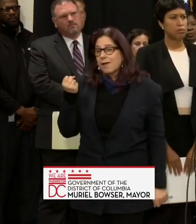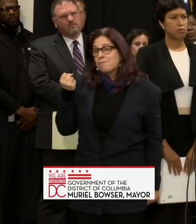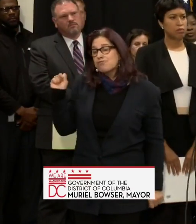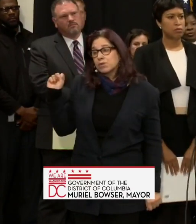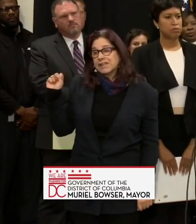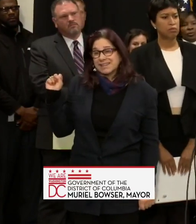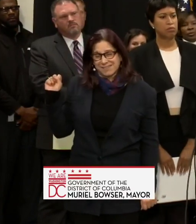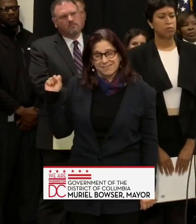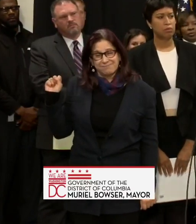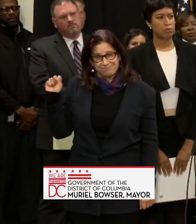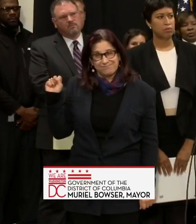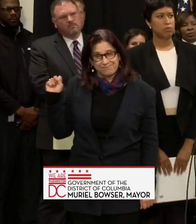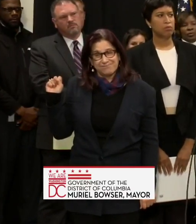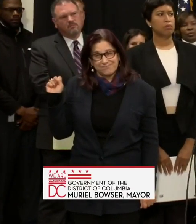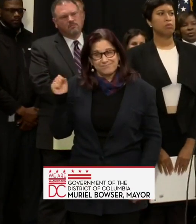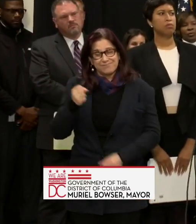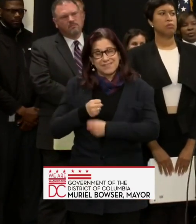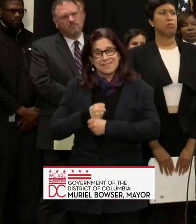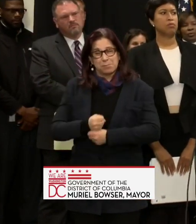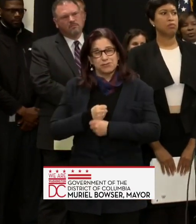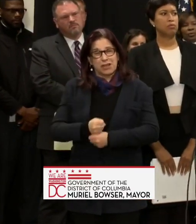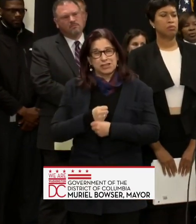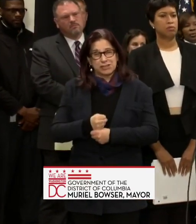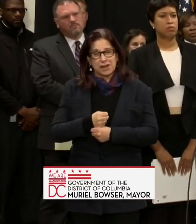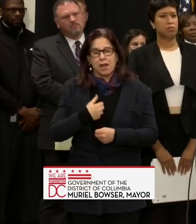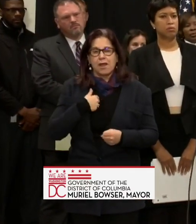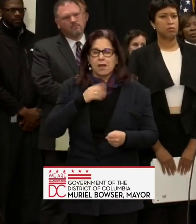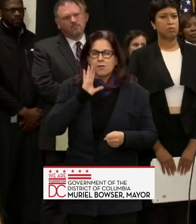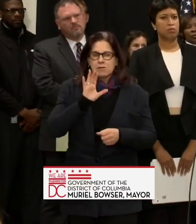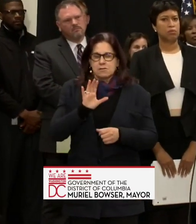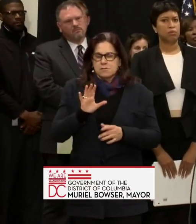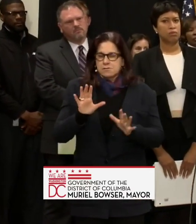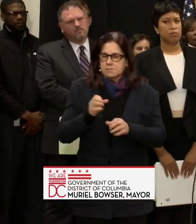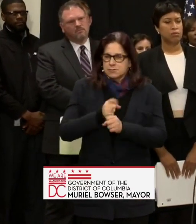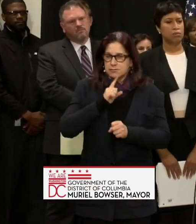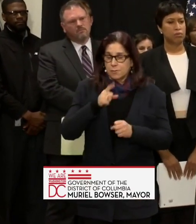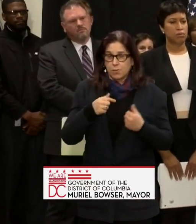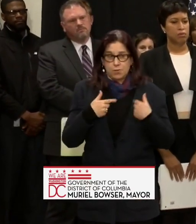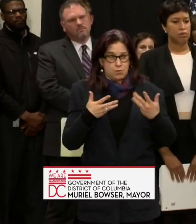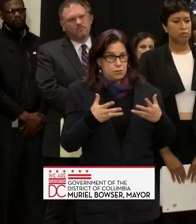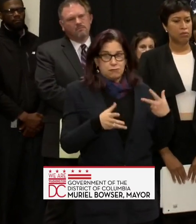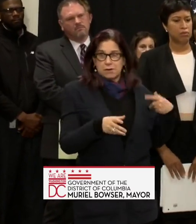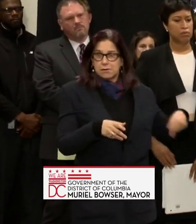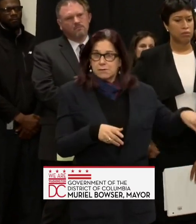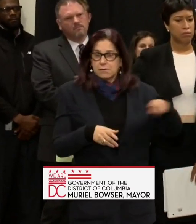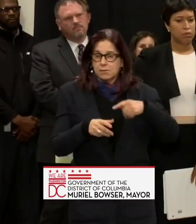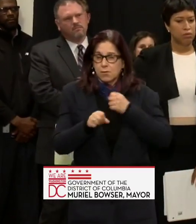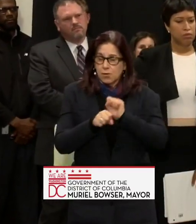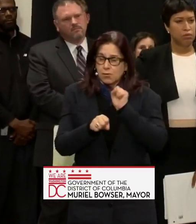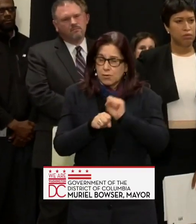PARTNERS WORK DAILY WITH INDIVIDUALS AND GROUPS THAT COME TO OUR NATION'S CAPITAL TO EXPRESS THEIR FIRST AMENDMENT